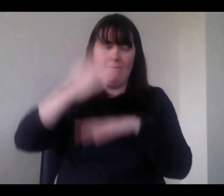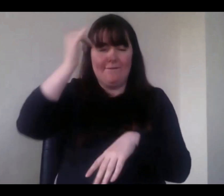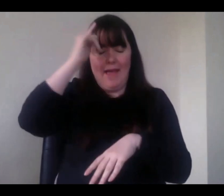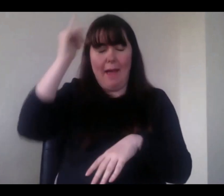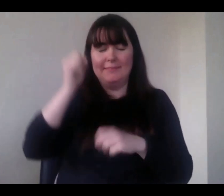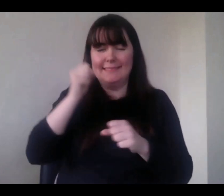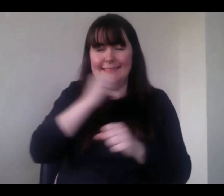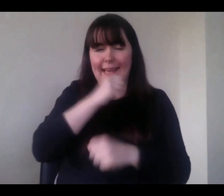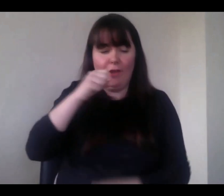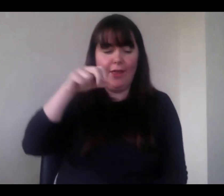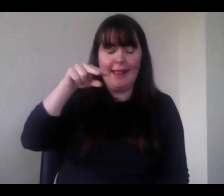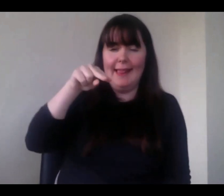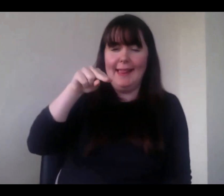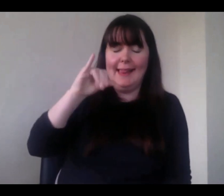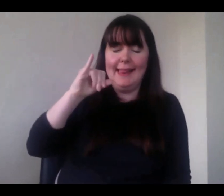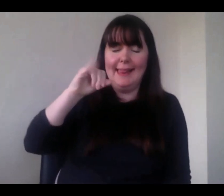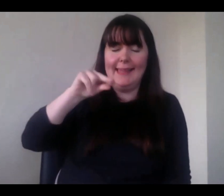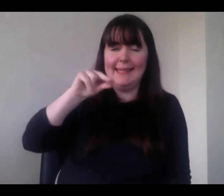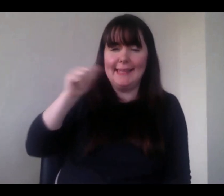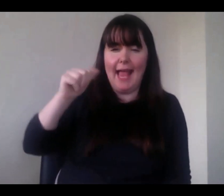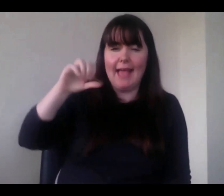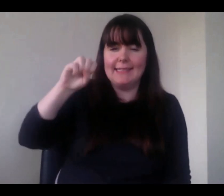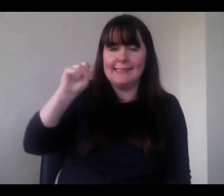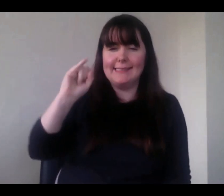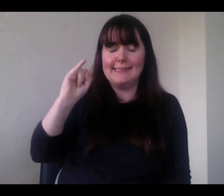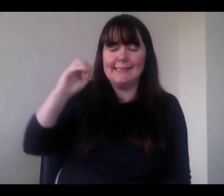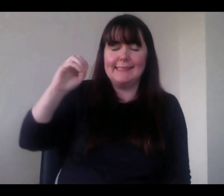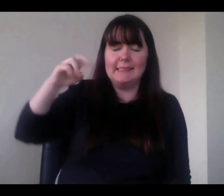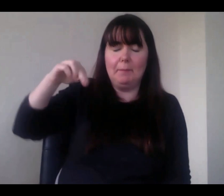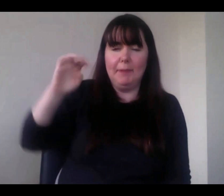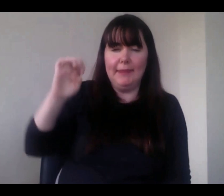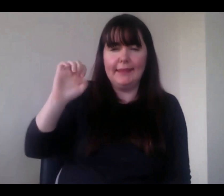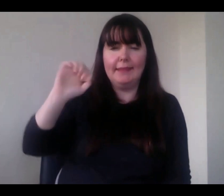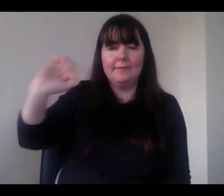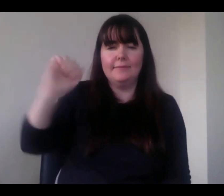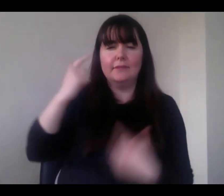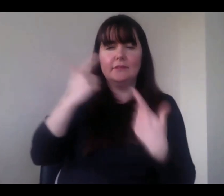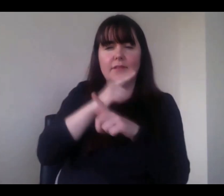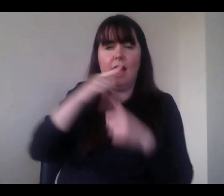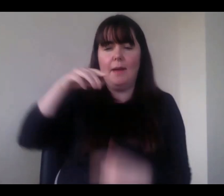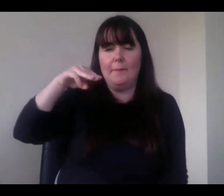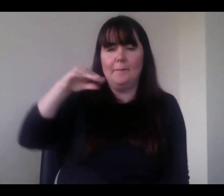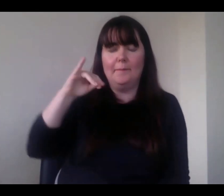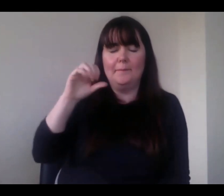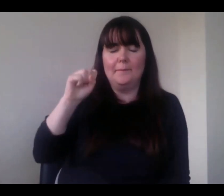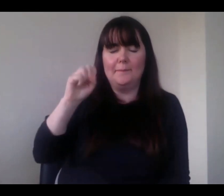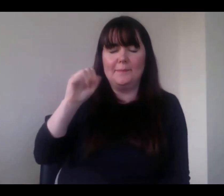'Talk Real Fine, Just Like a Lady' because we went to the Nina Simone 'Mississippi Goddam' song,